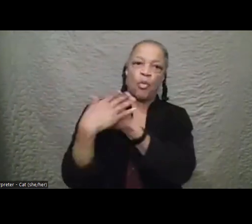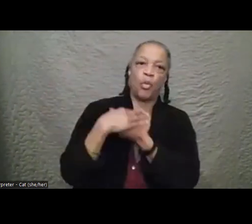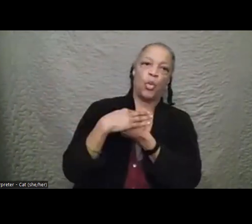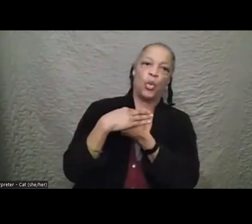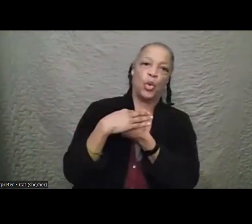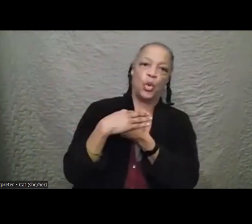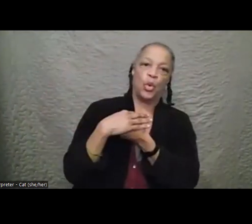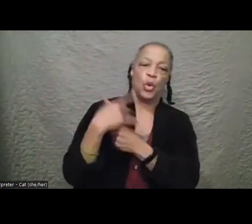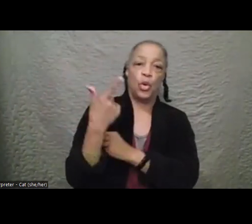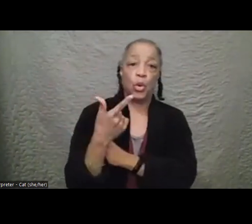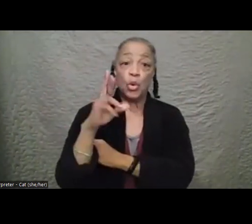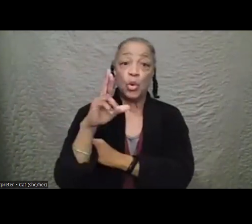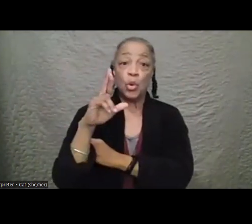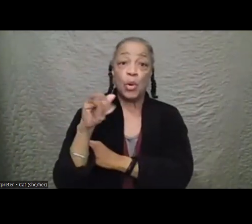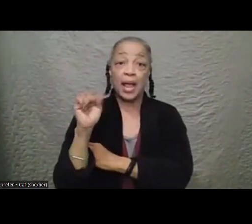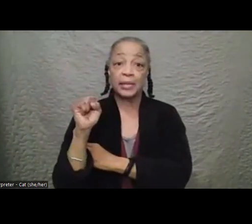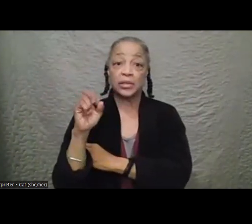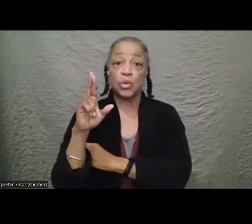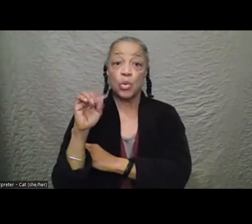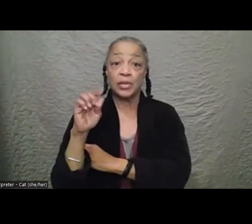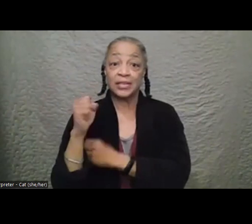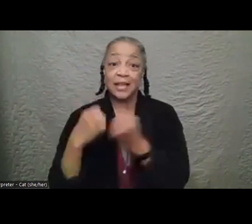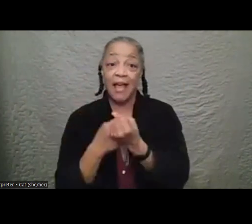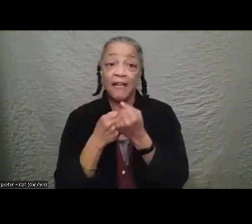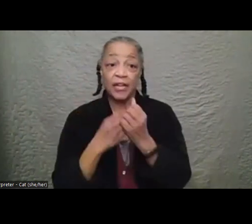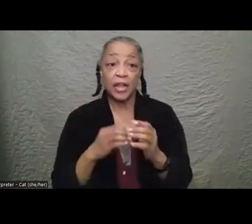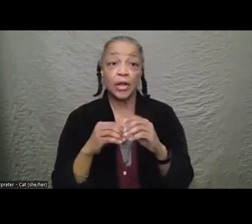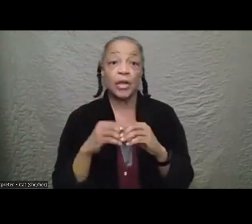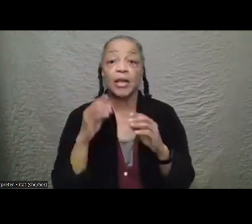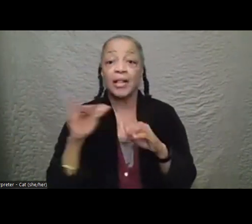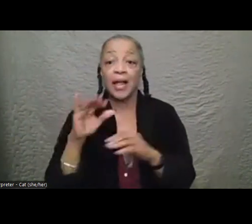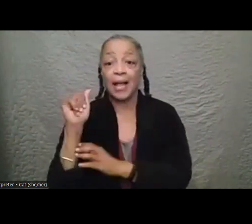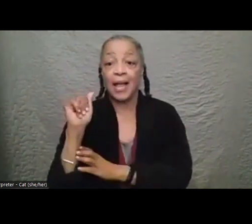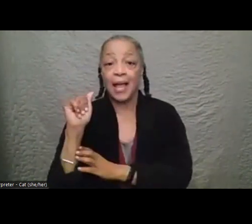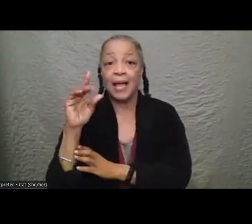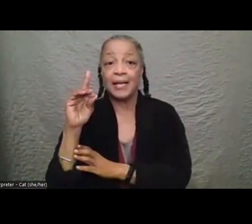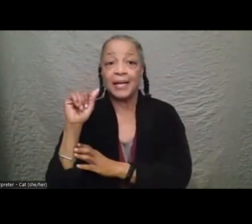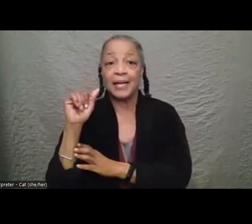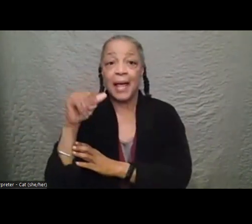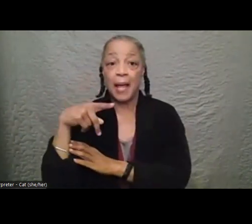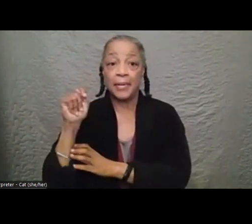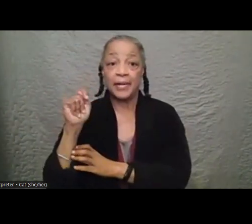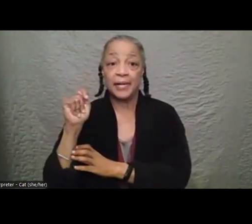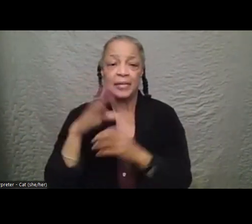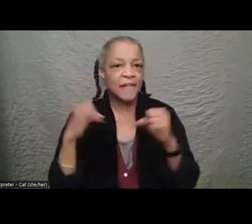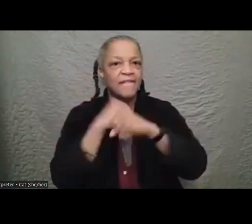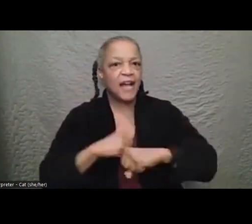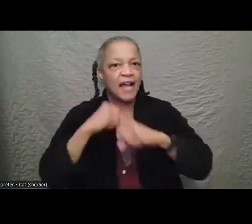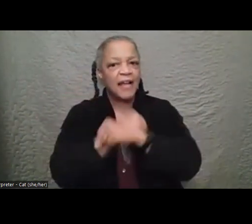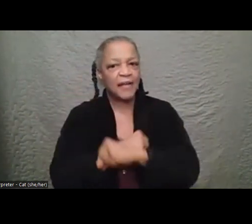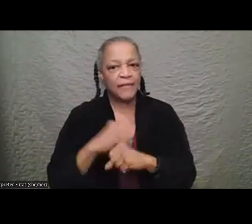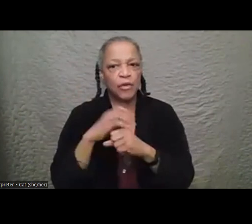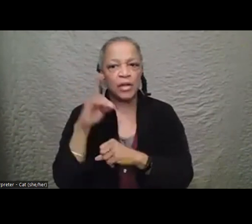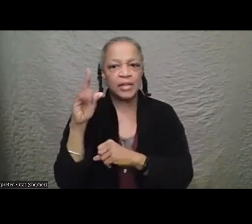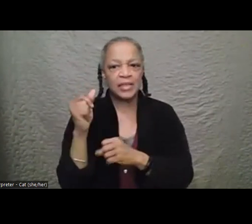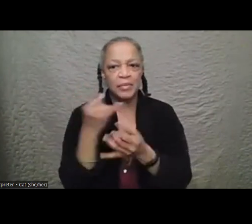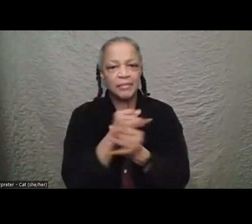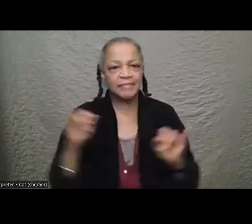Grassroots advocacy groups have been fighting for disability integration within the community